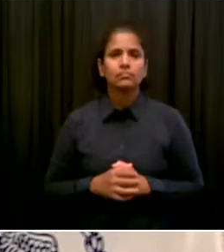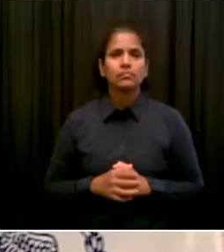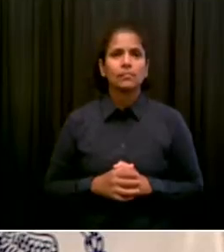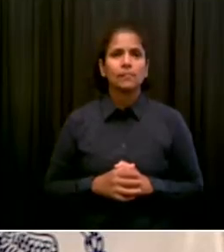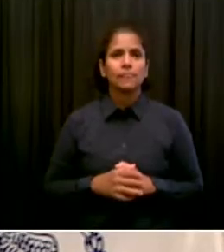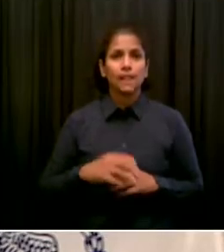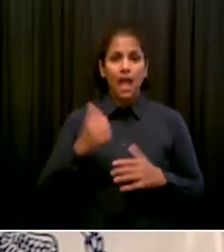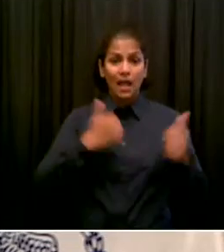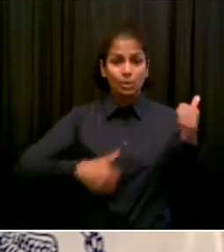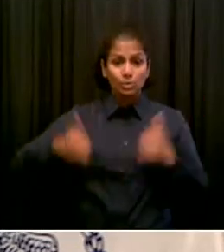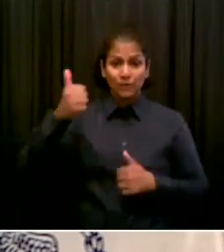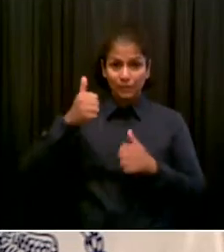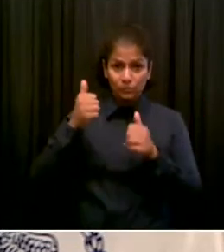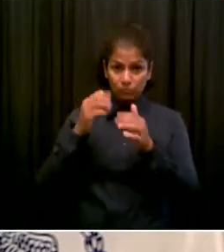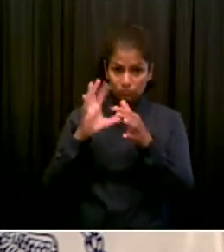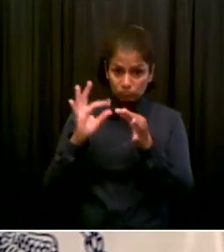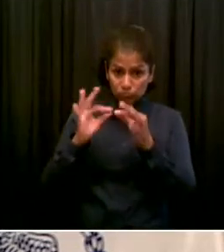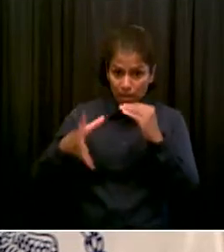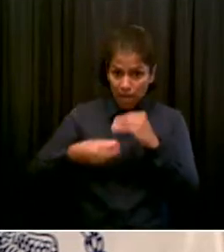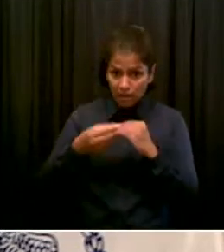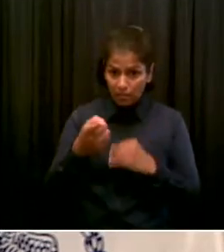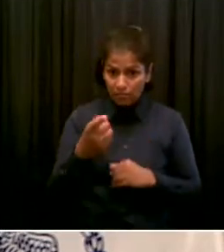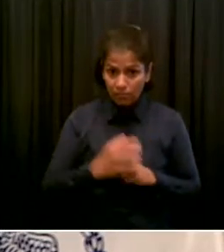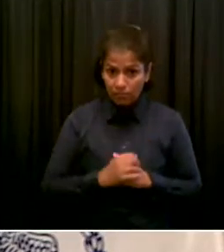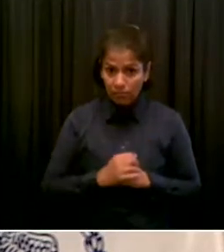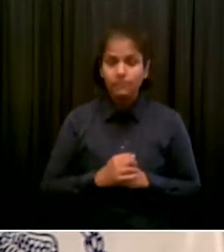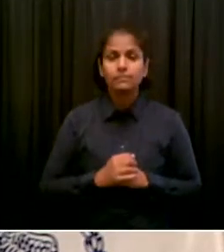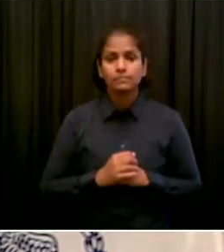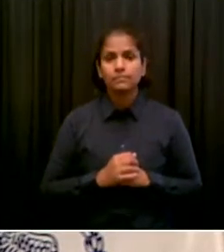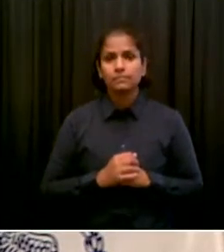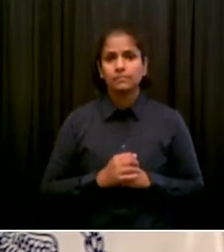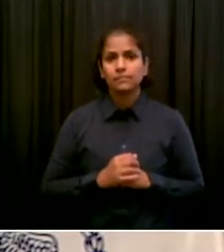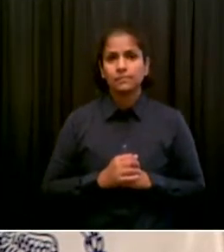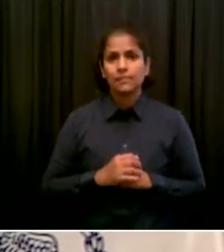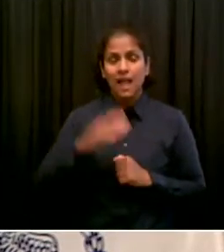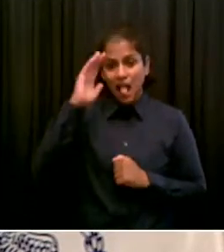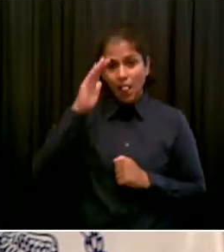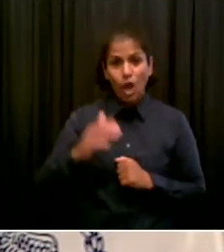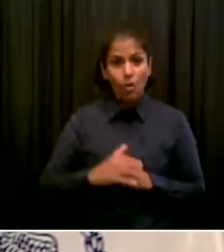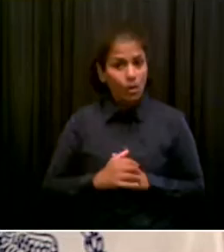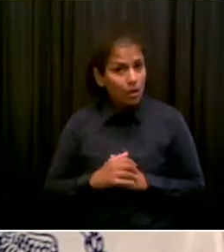THINGS. WE WILL REACH OUT TO EVERY SINGLE BUS COMPANY.